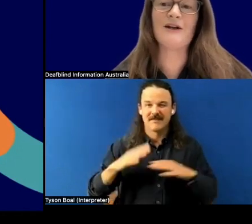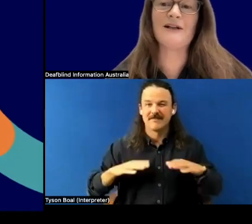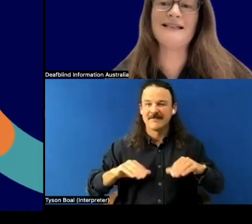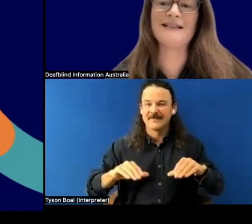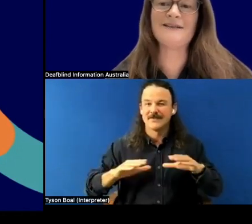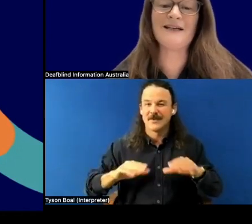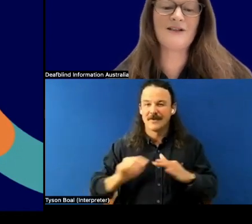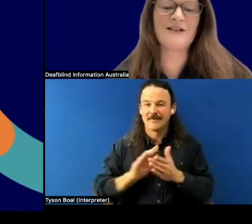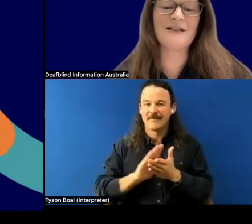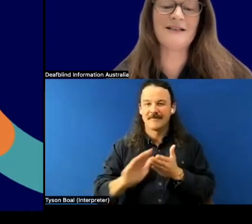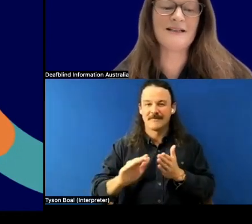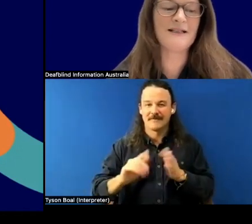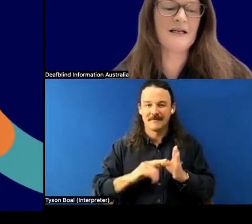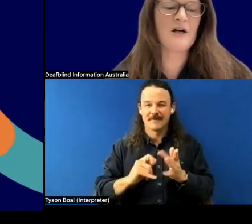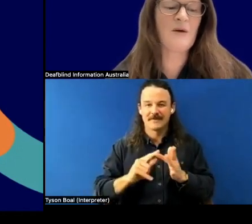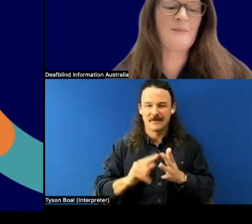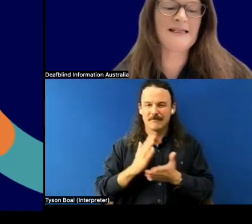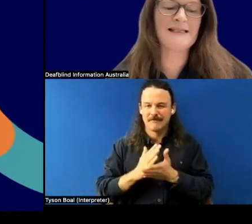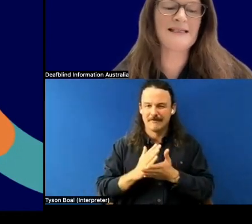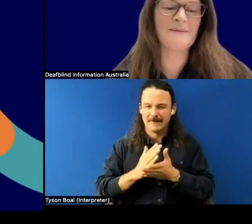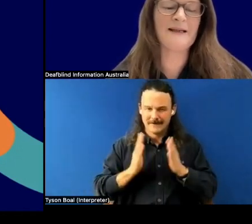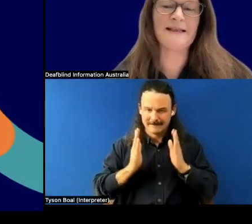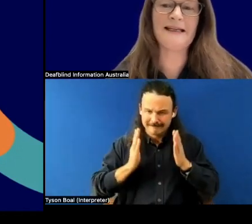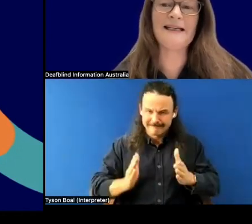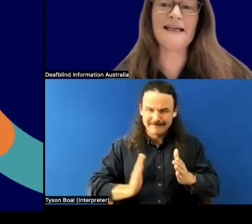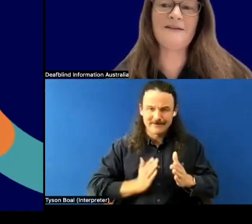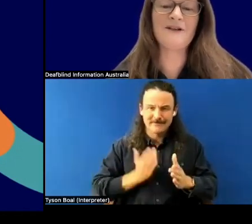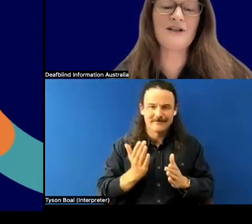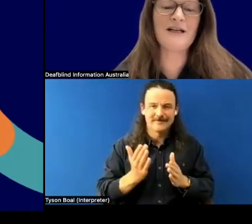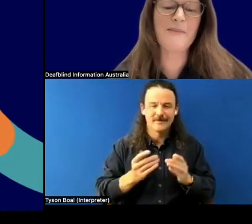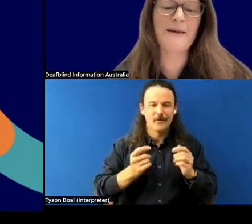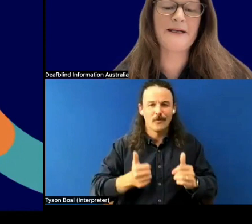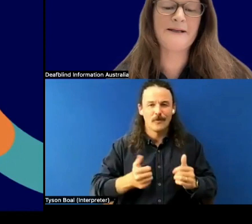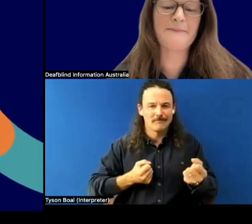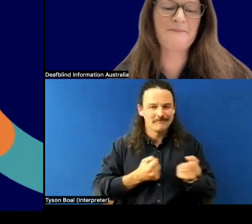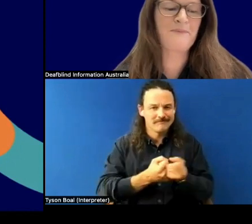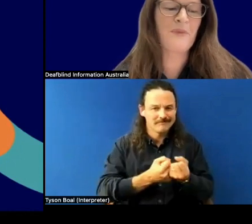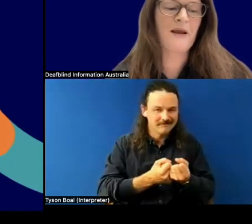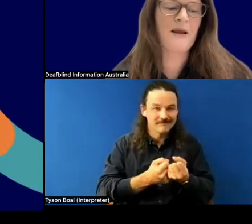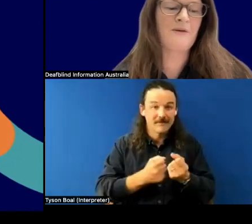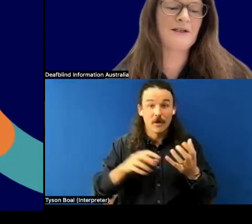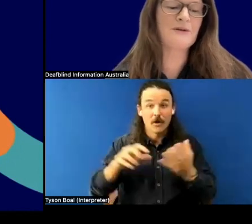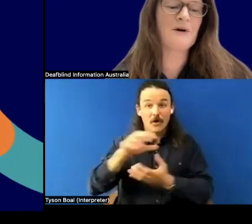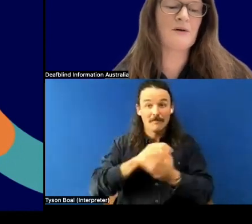early intervention, complex disability and vision impairment. Rachael holds